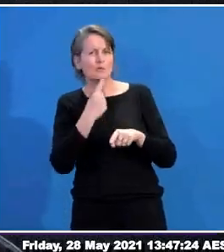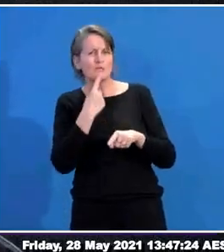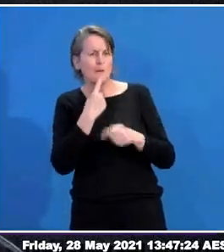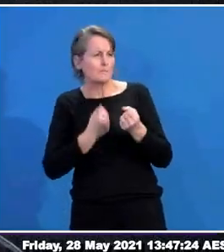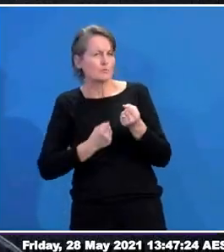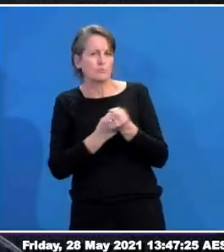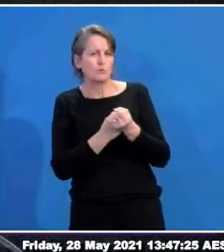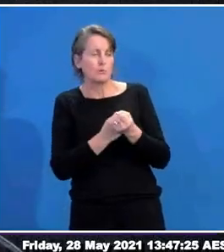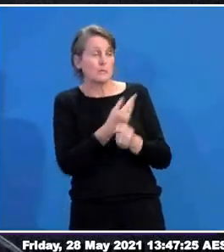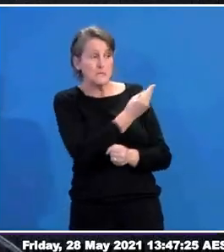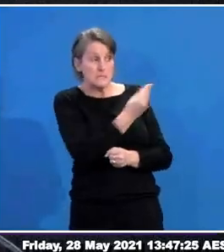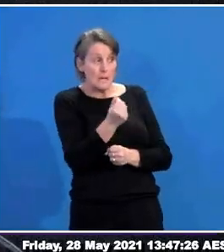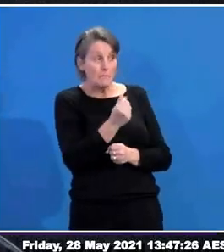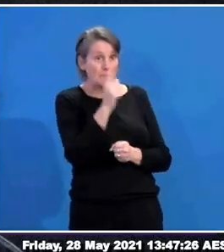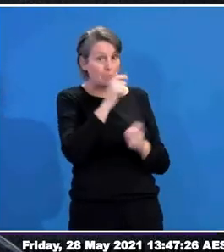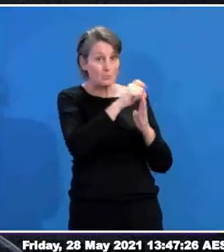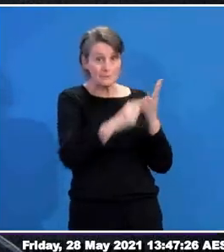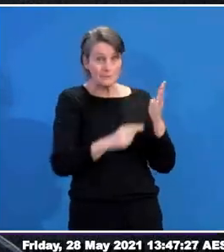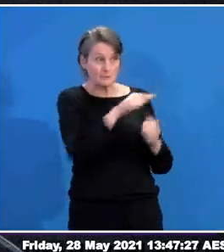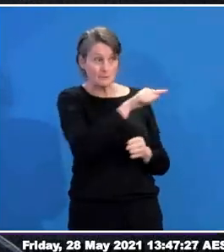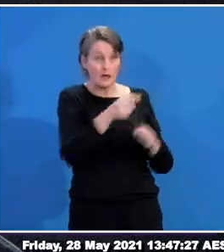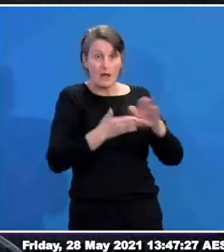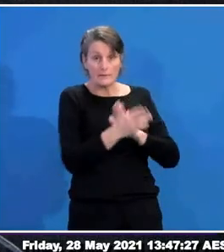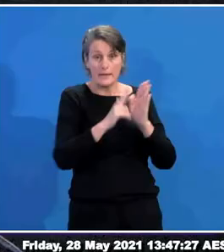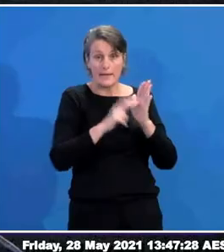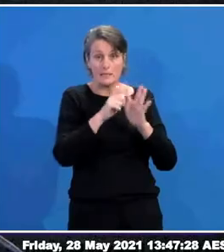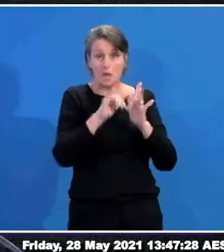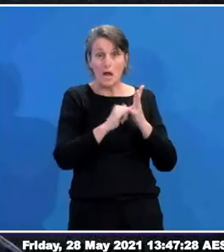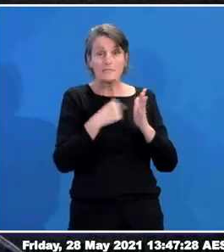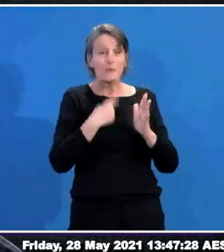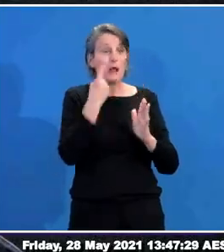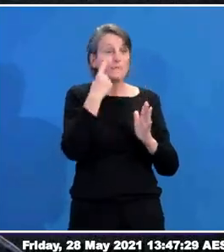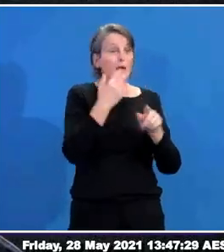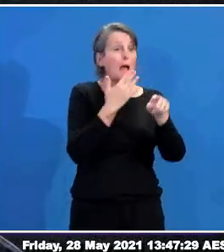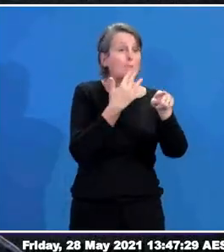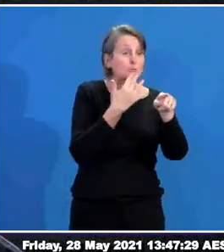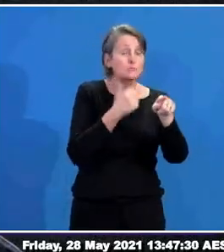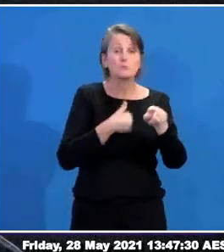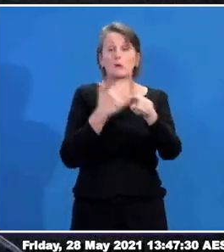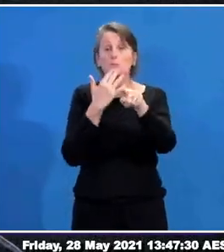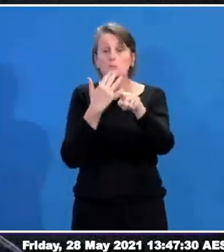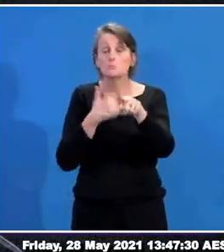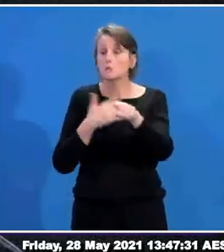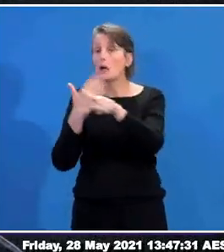So some participants will shop around, for example, for a piece of assistive technology.